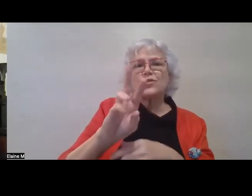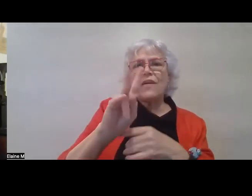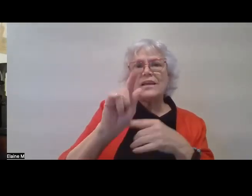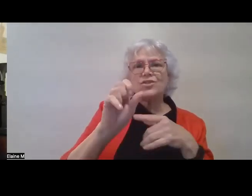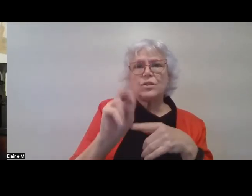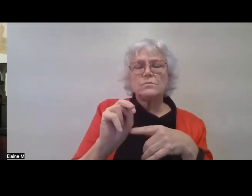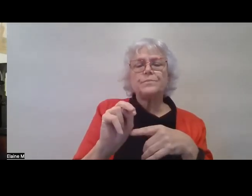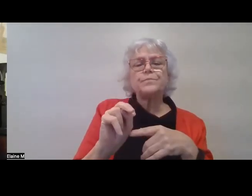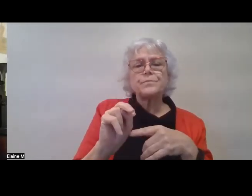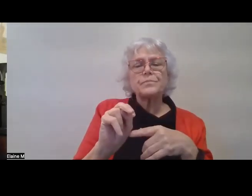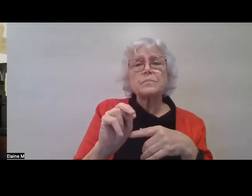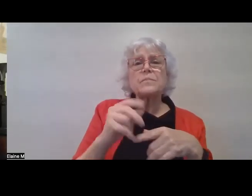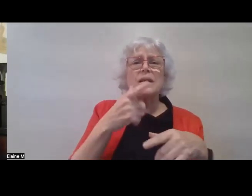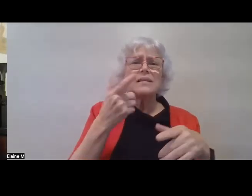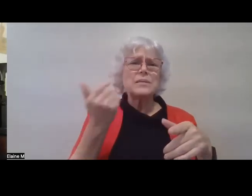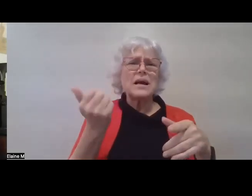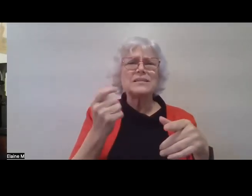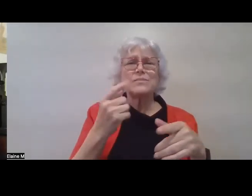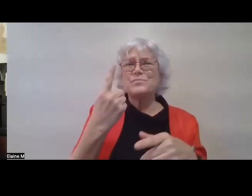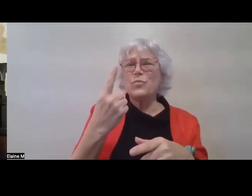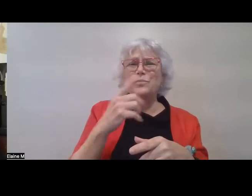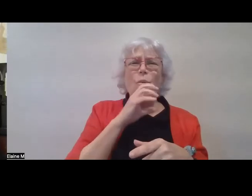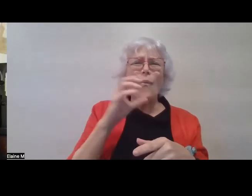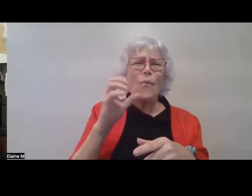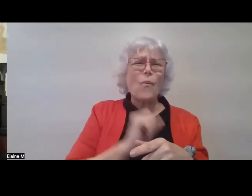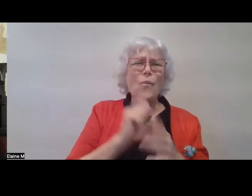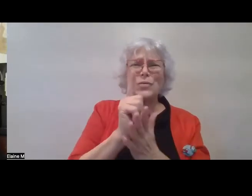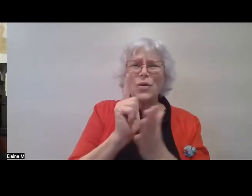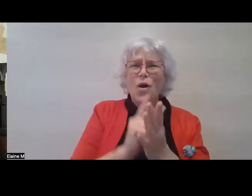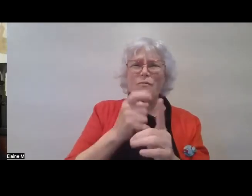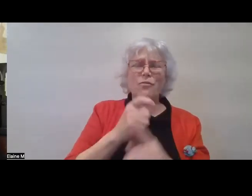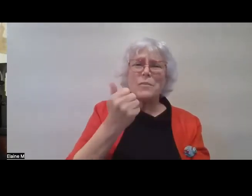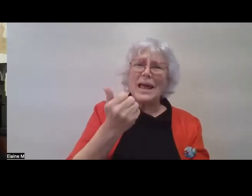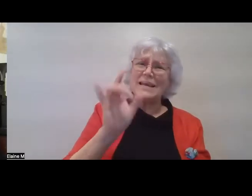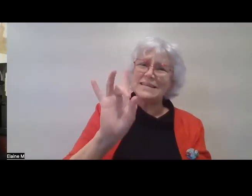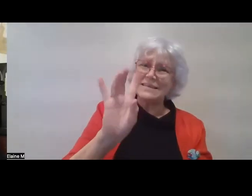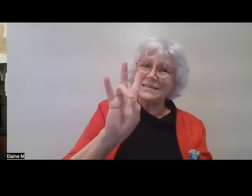exists due to an old and antiquated law, the 1872 Mining Law. For example,